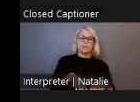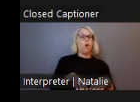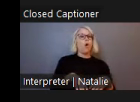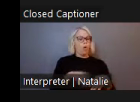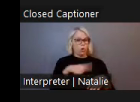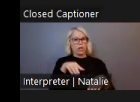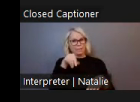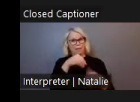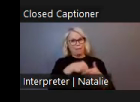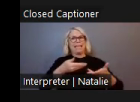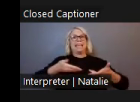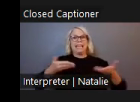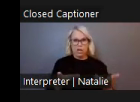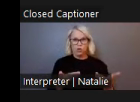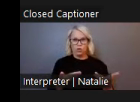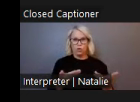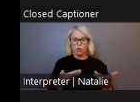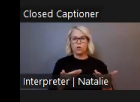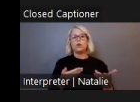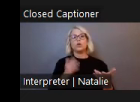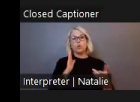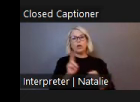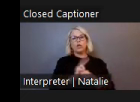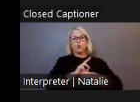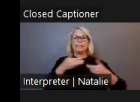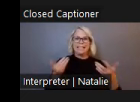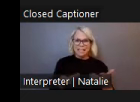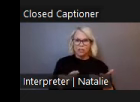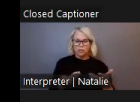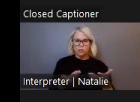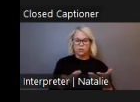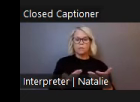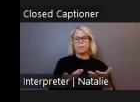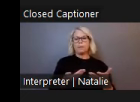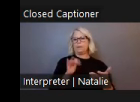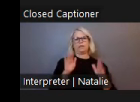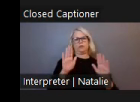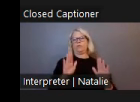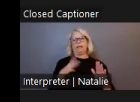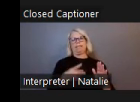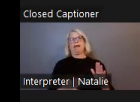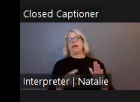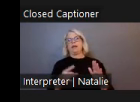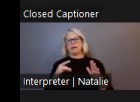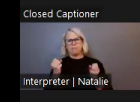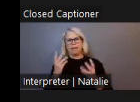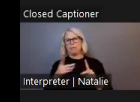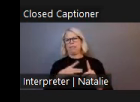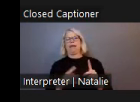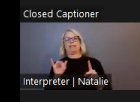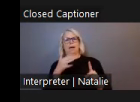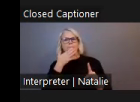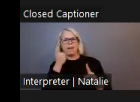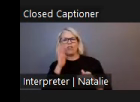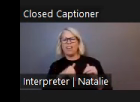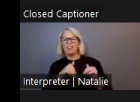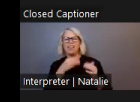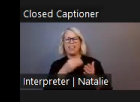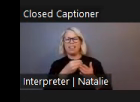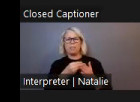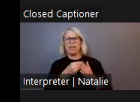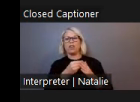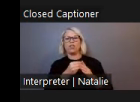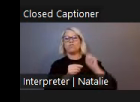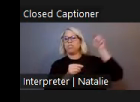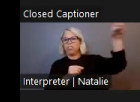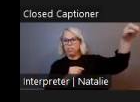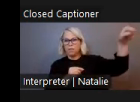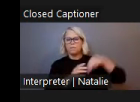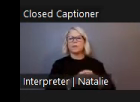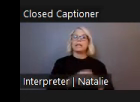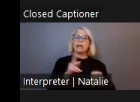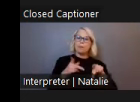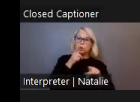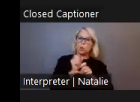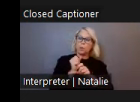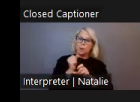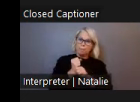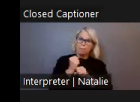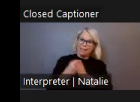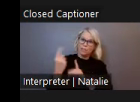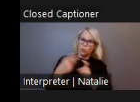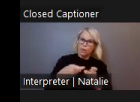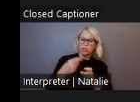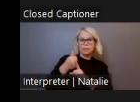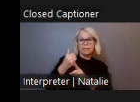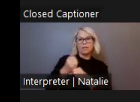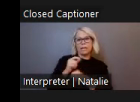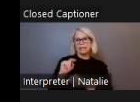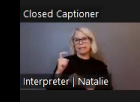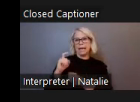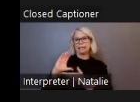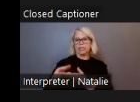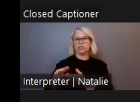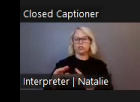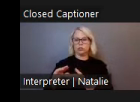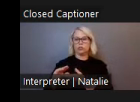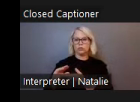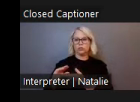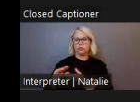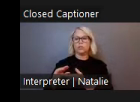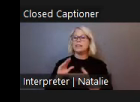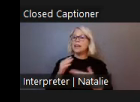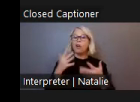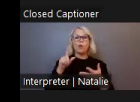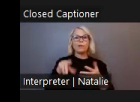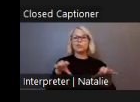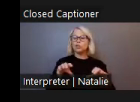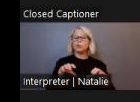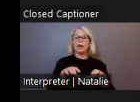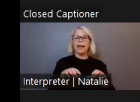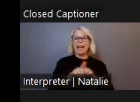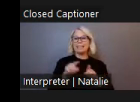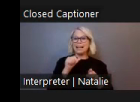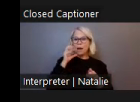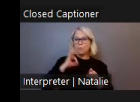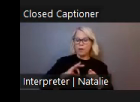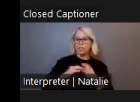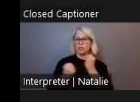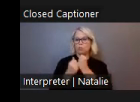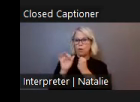There are board members organization is a recipient of money, provided that that is